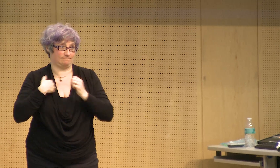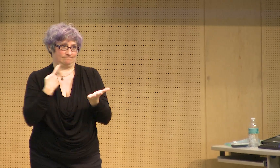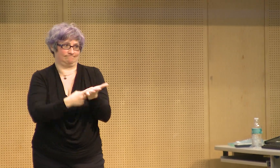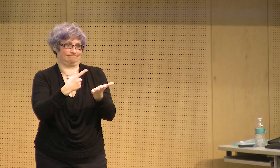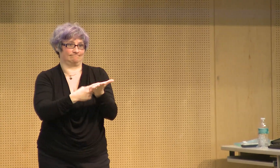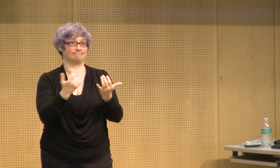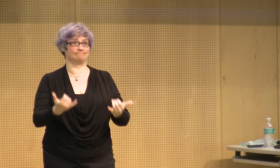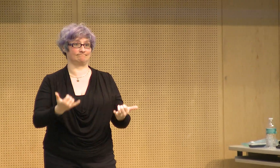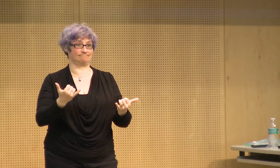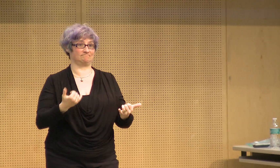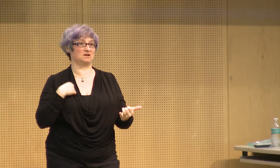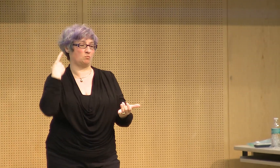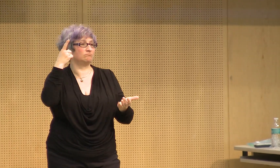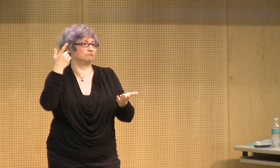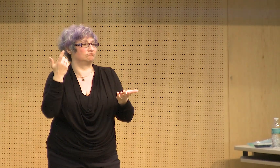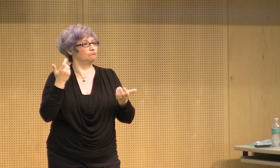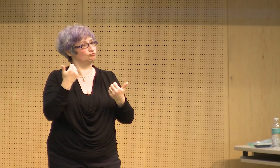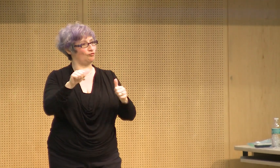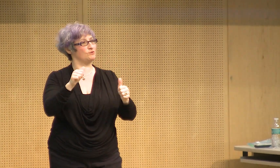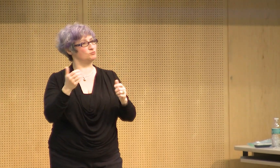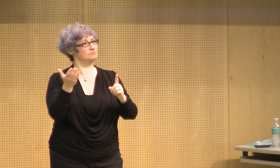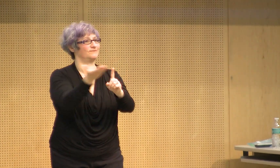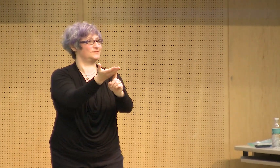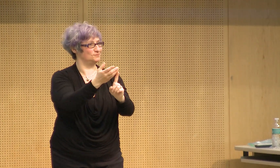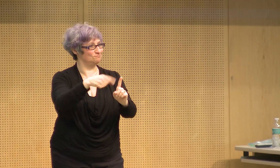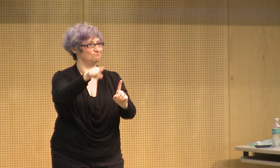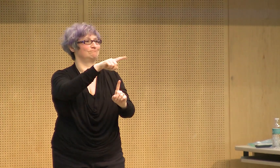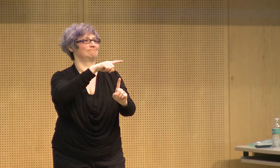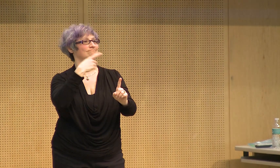a prevalent linguistic foundation